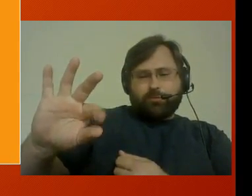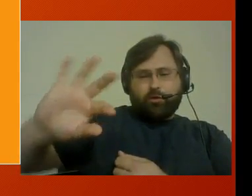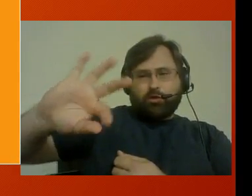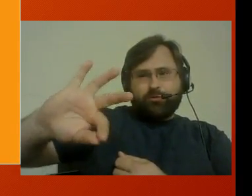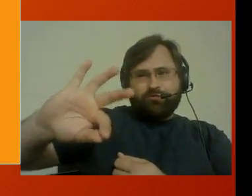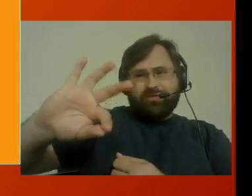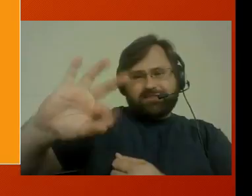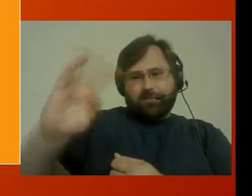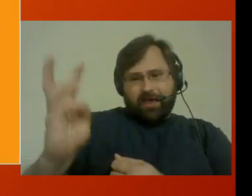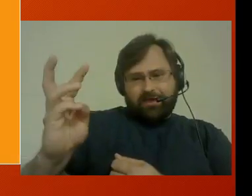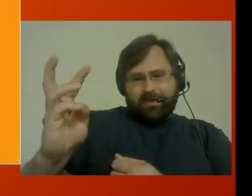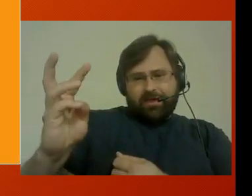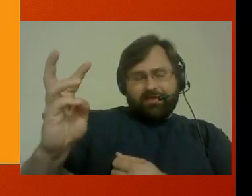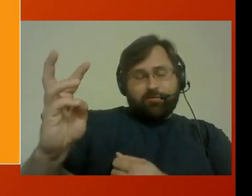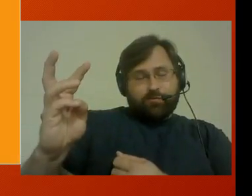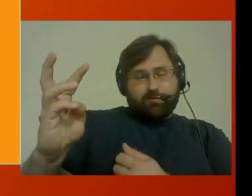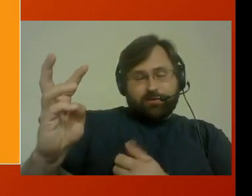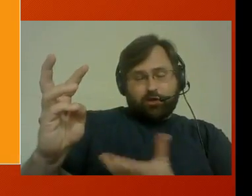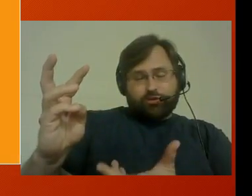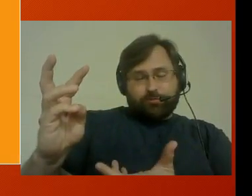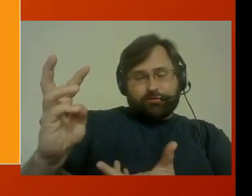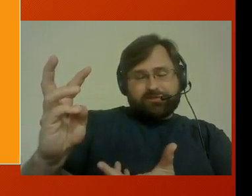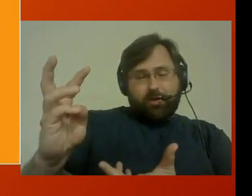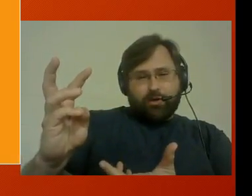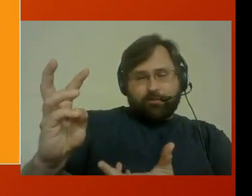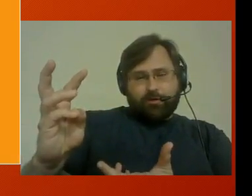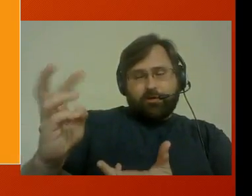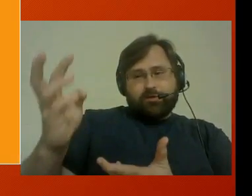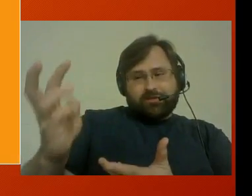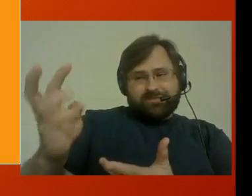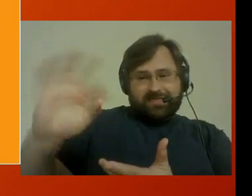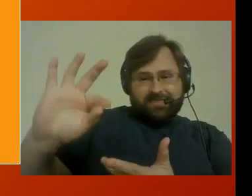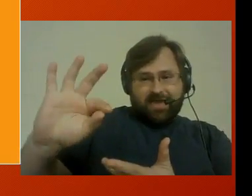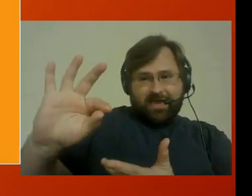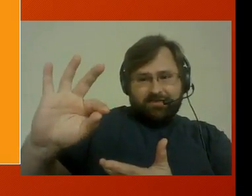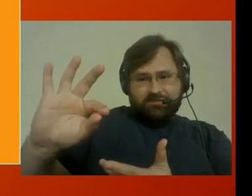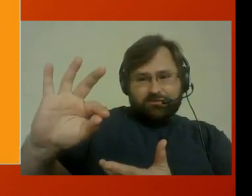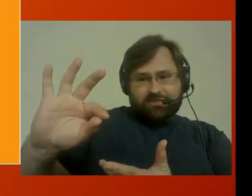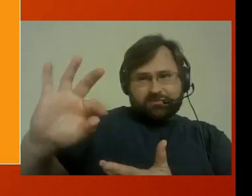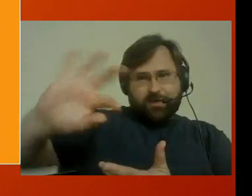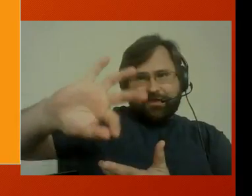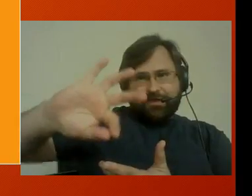number or to move this way if I moving from a larger number to a smaller number so 69 turns this way